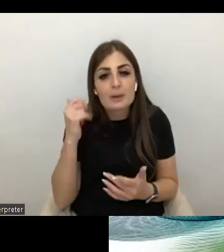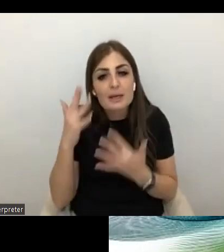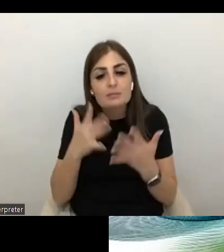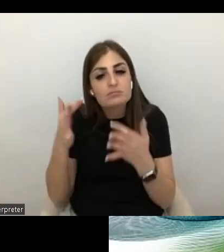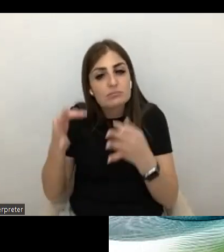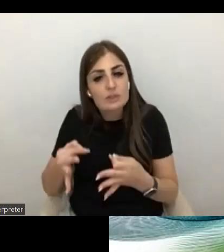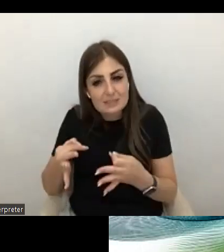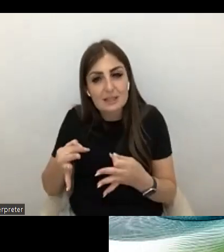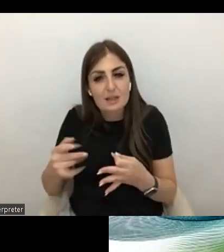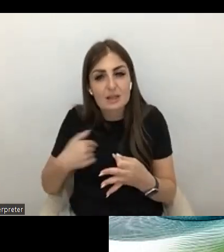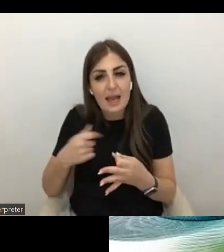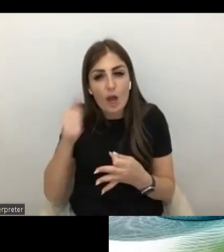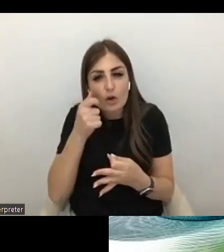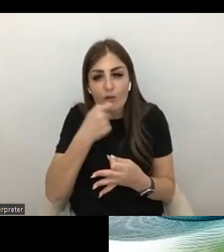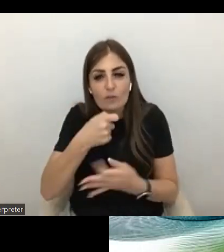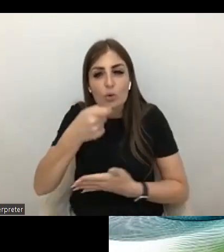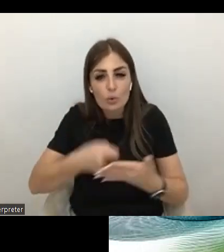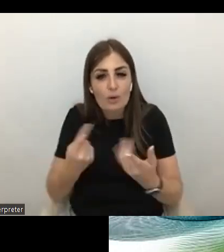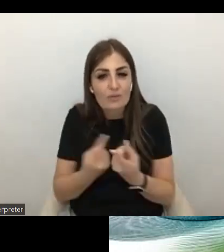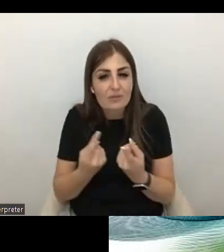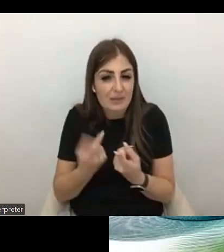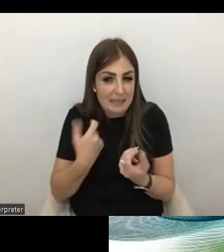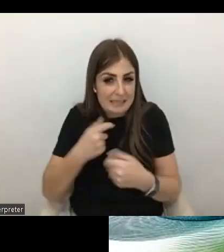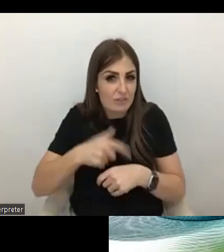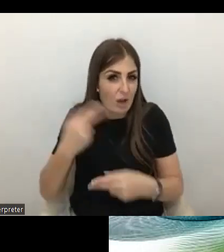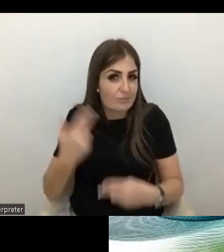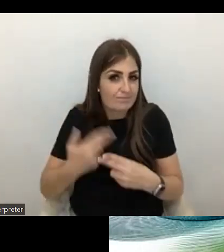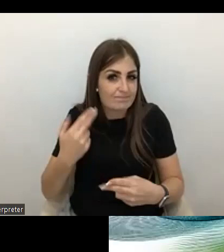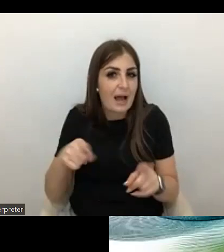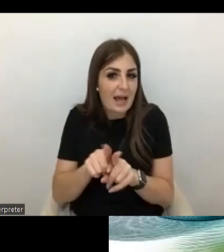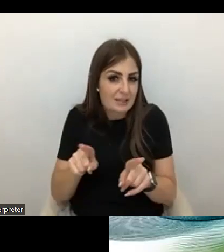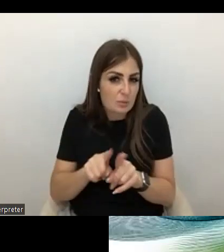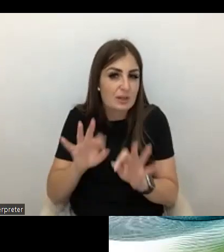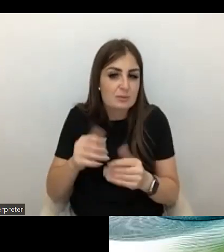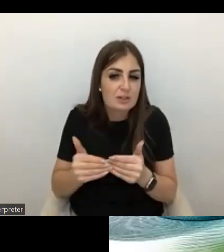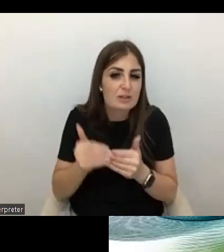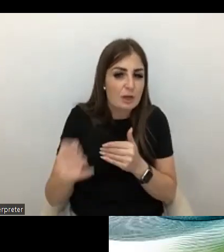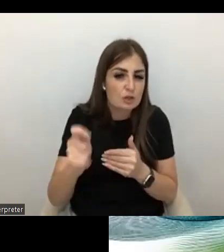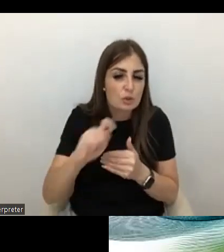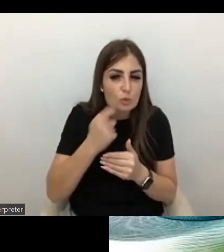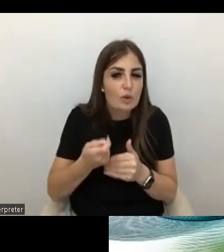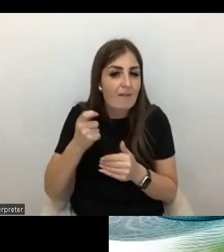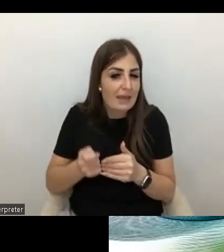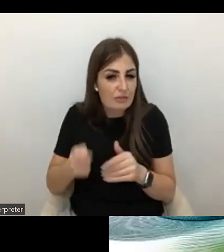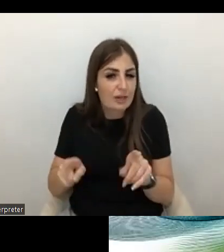I'm conscious some of these matters are time sensitive, especially if they are timetabled to a hearing.